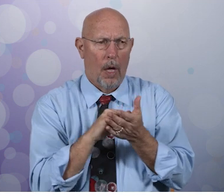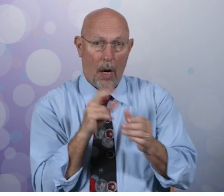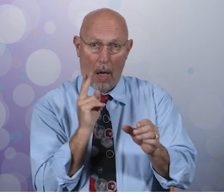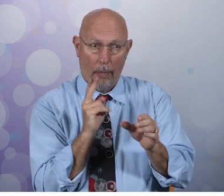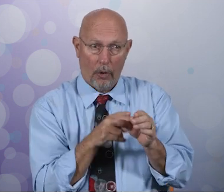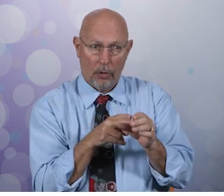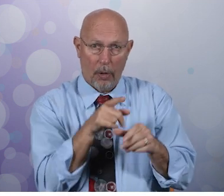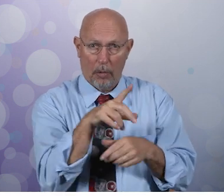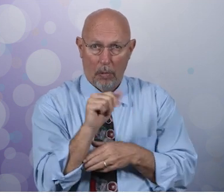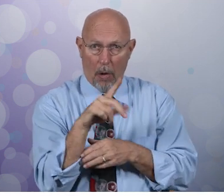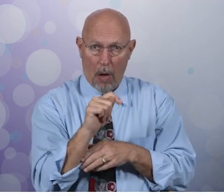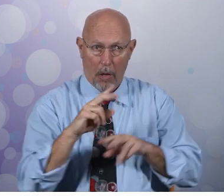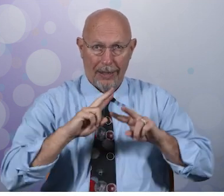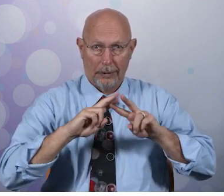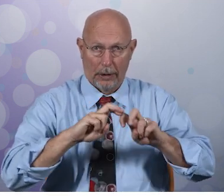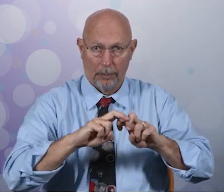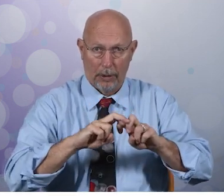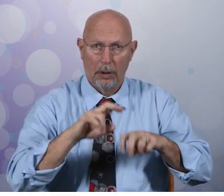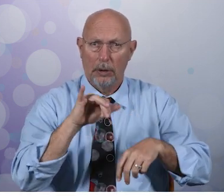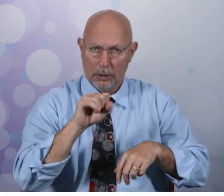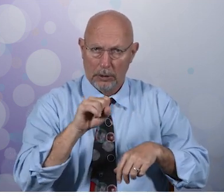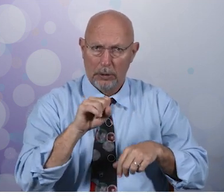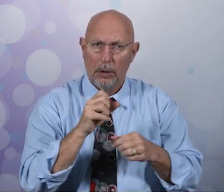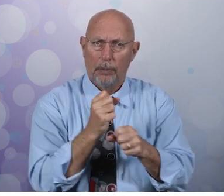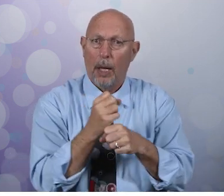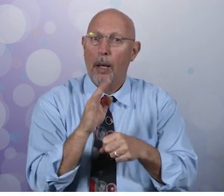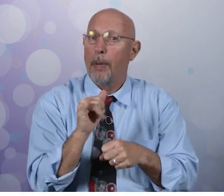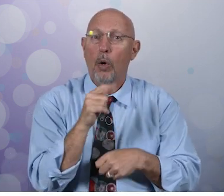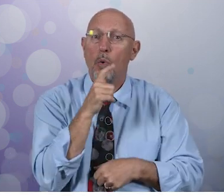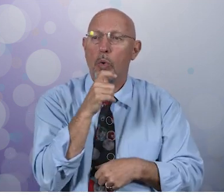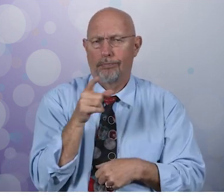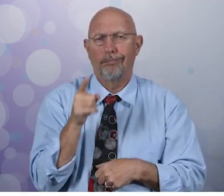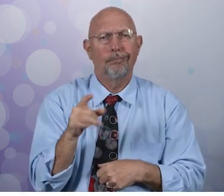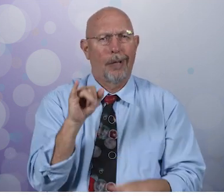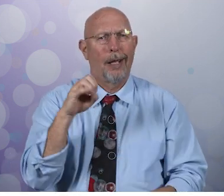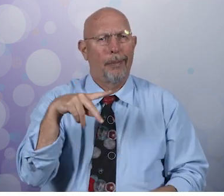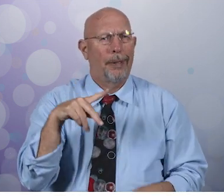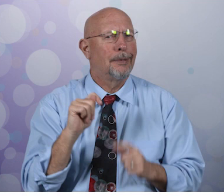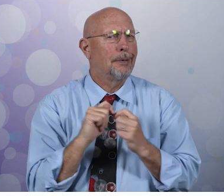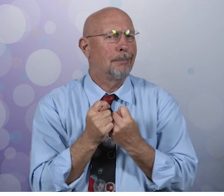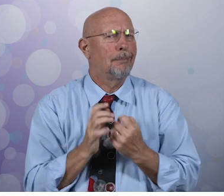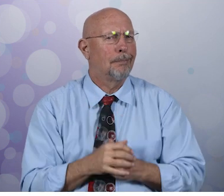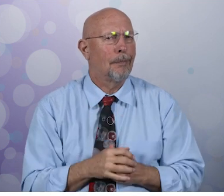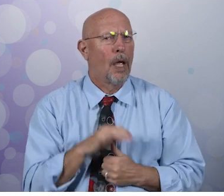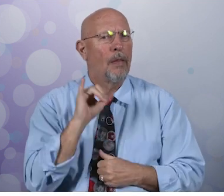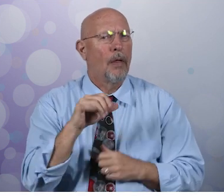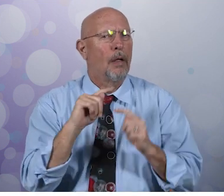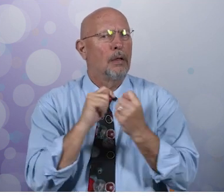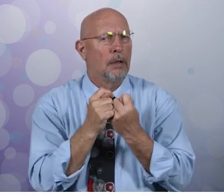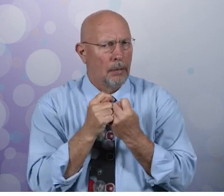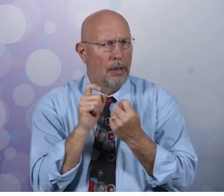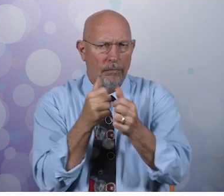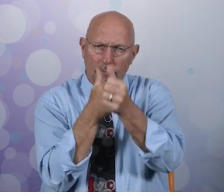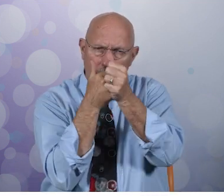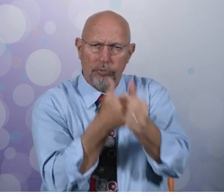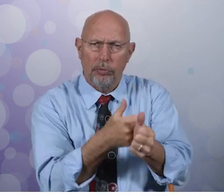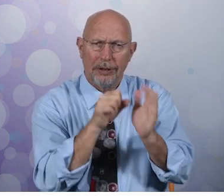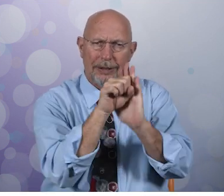in the alternate assessment is to be made by the IEP team. The team is to adhere to the state's participation